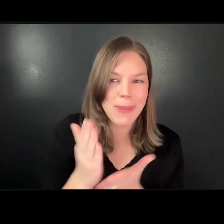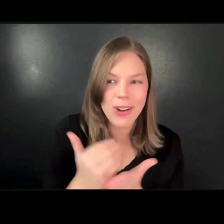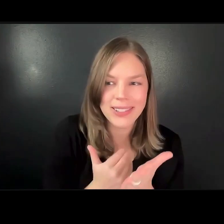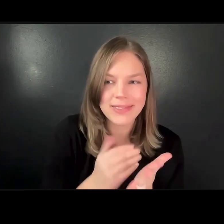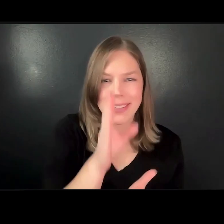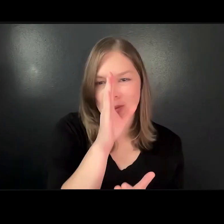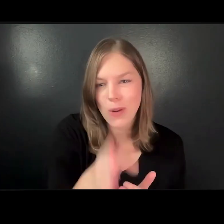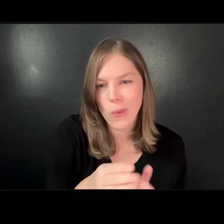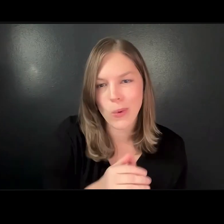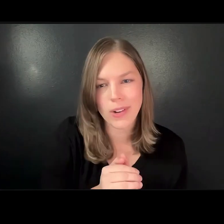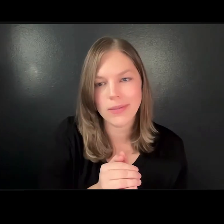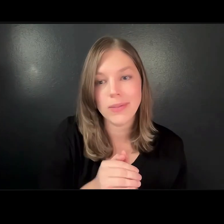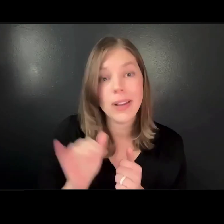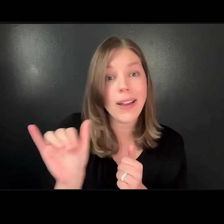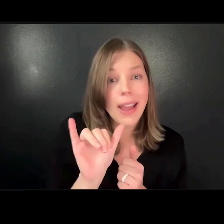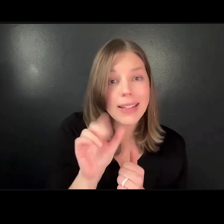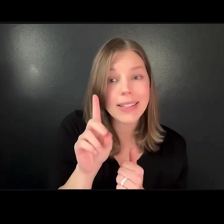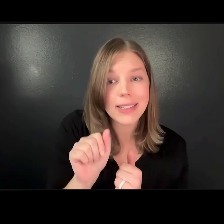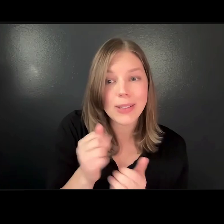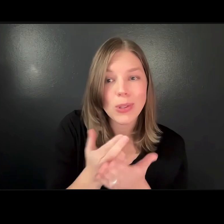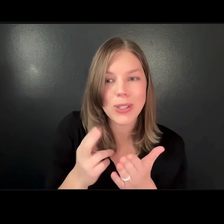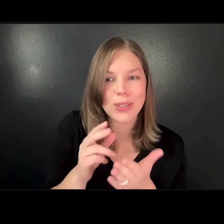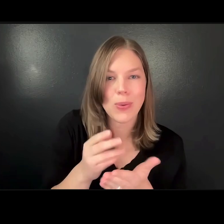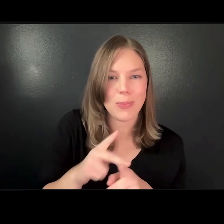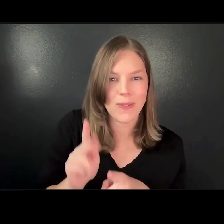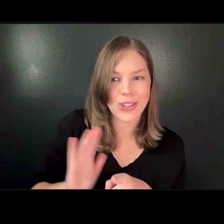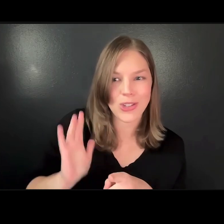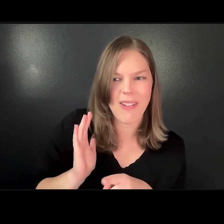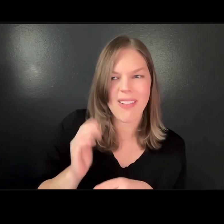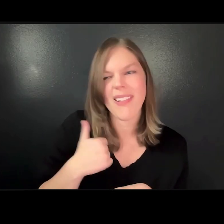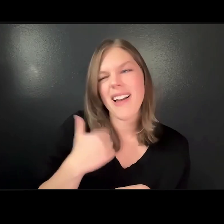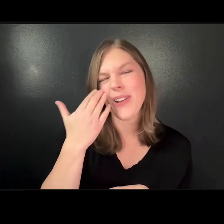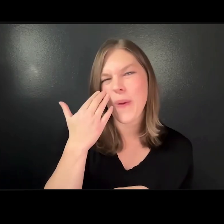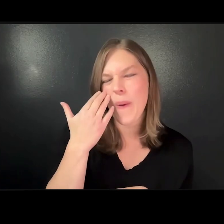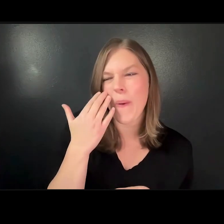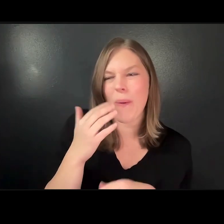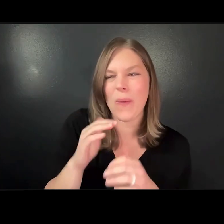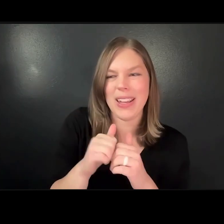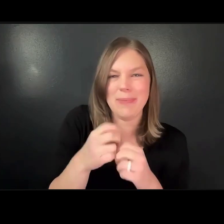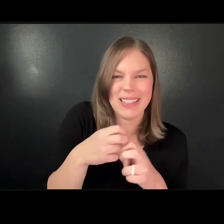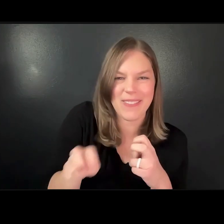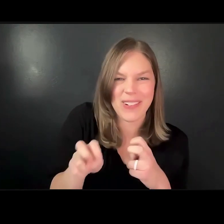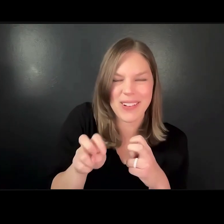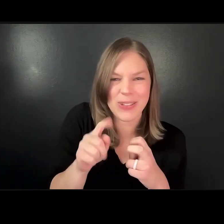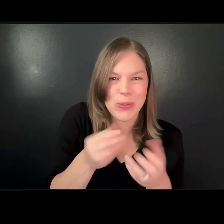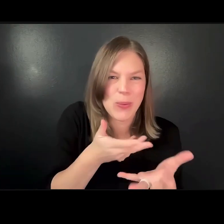transparent and straightforward. As the Disability Resource professional, I know firsthand how difficult it